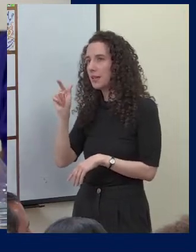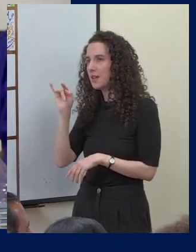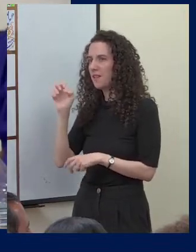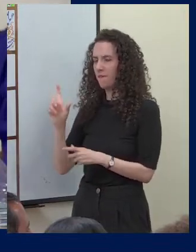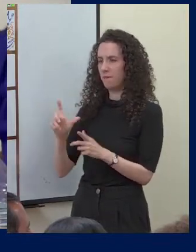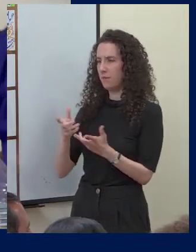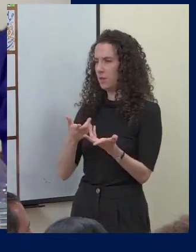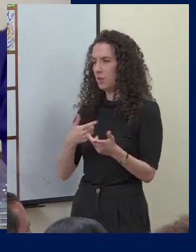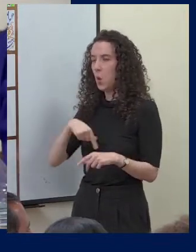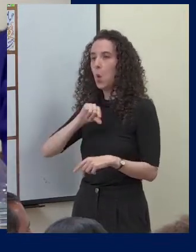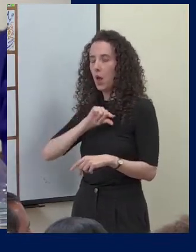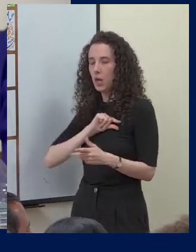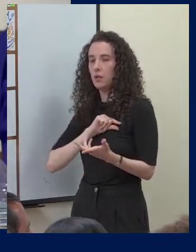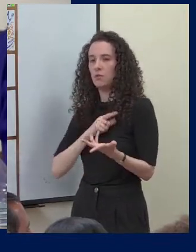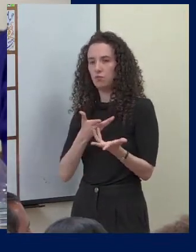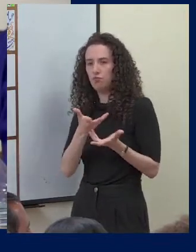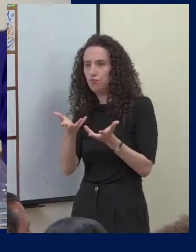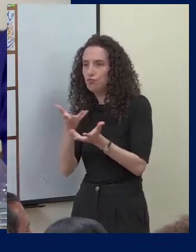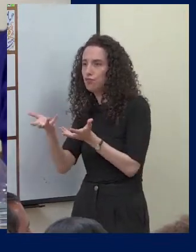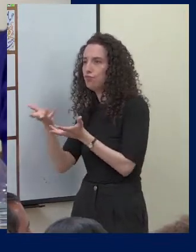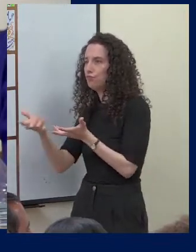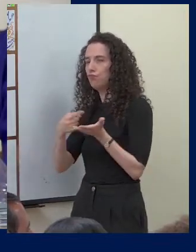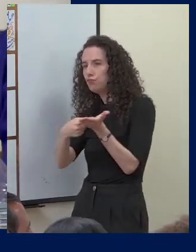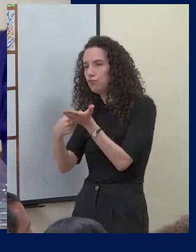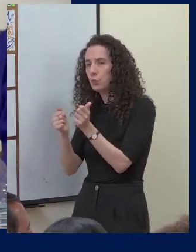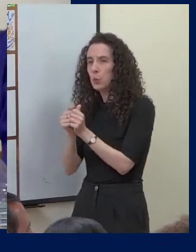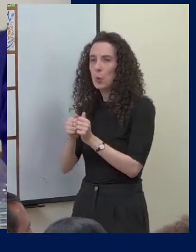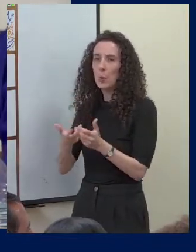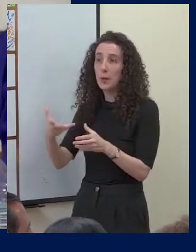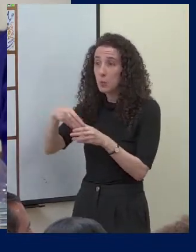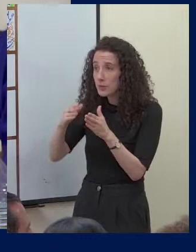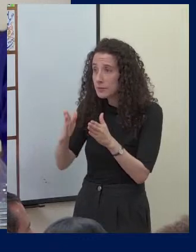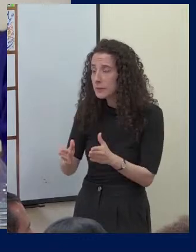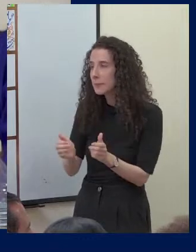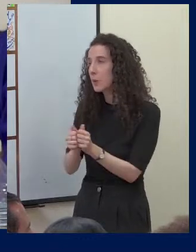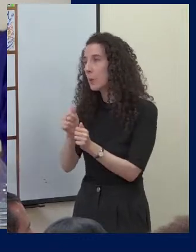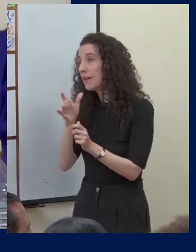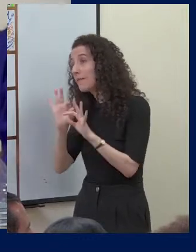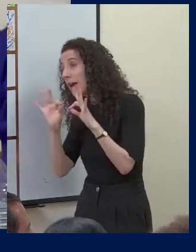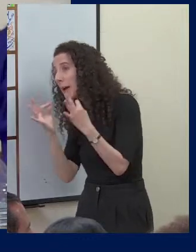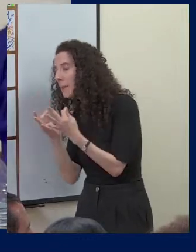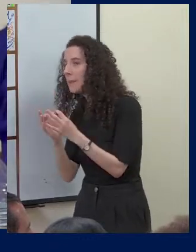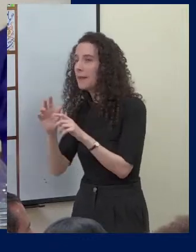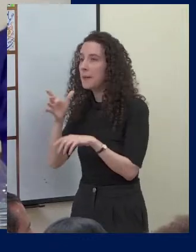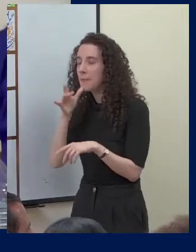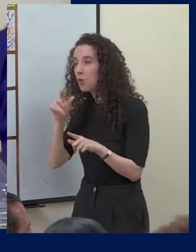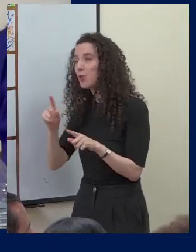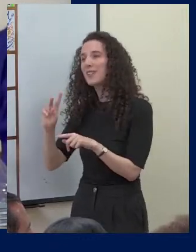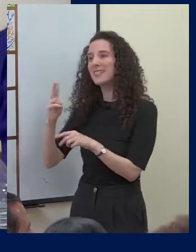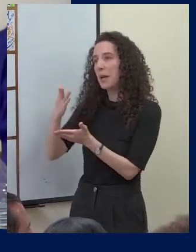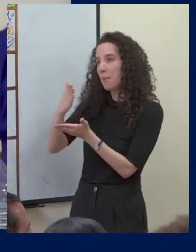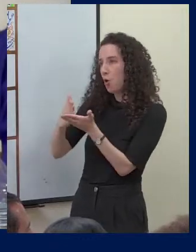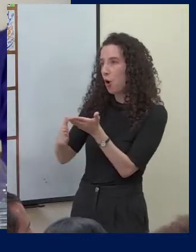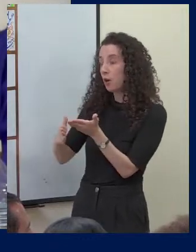with the participants with their mothers that was the second part of that first phase that ended in 2017.